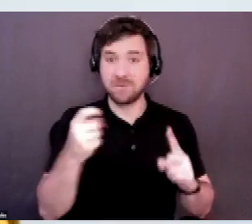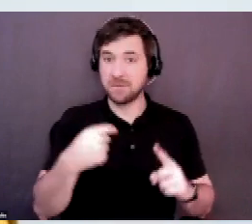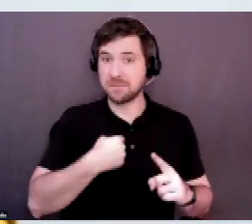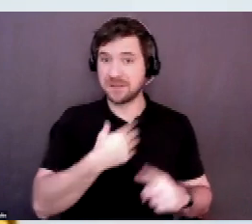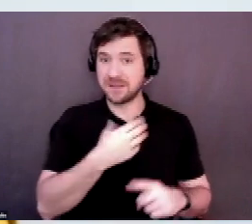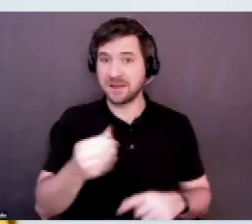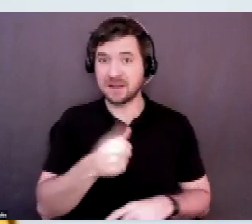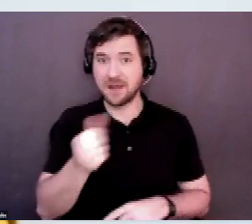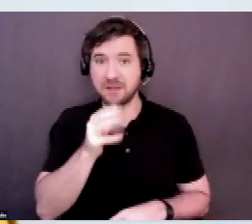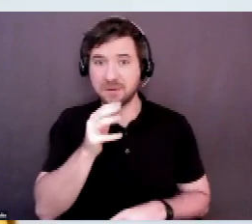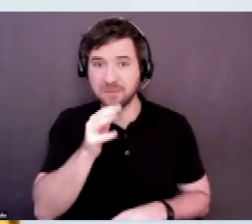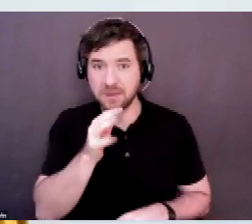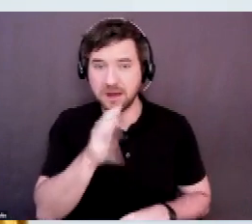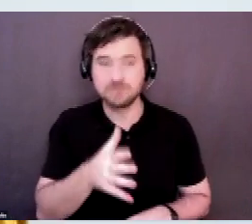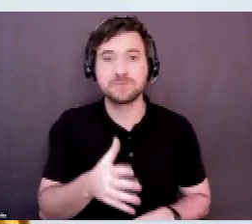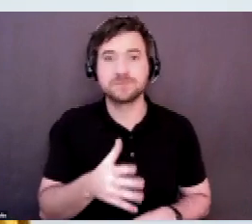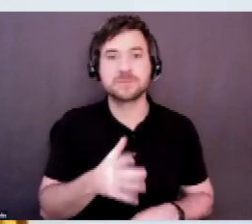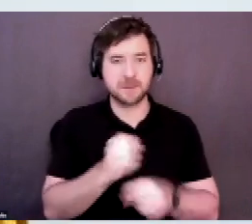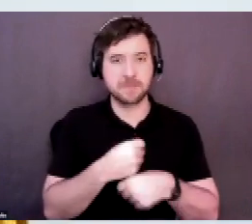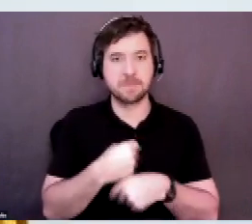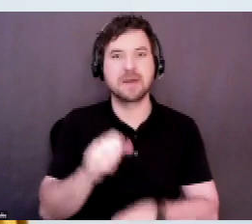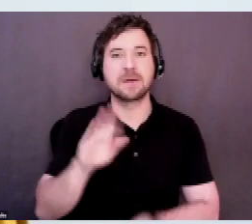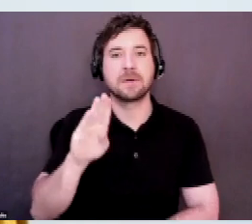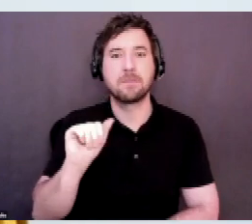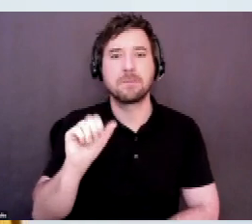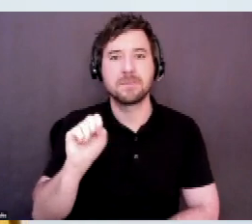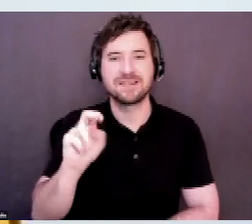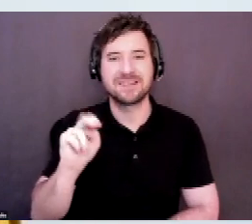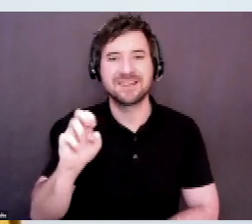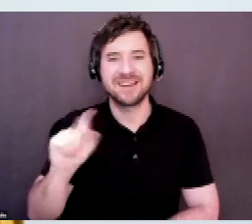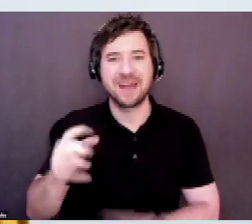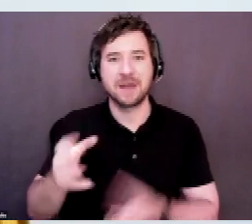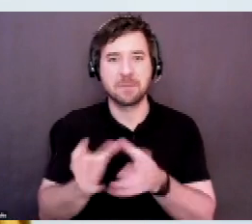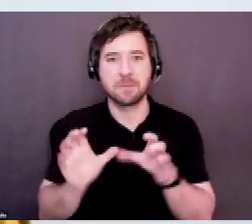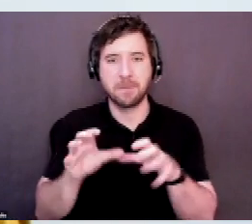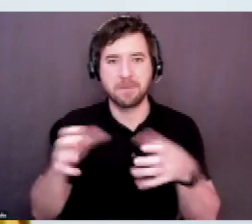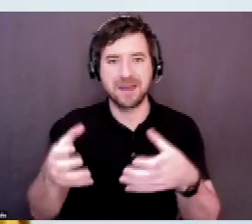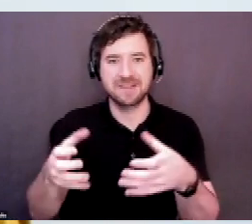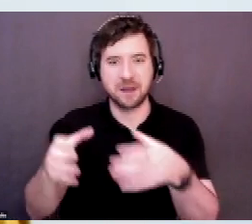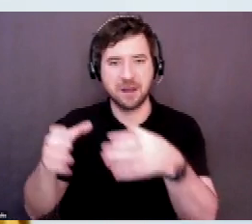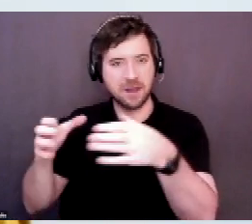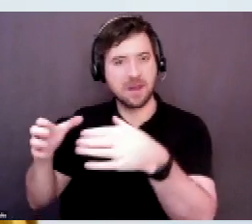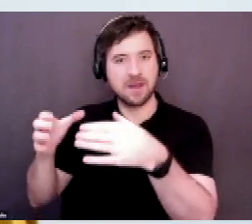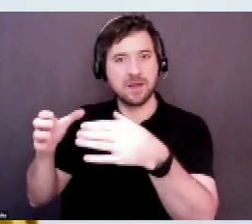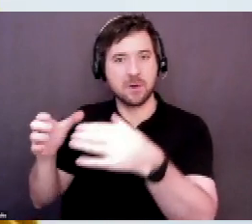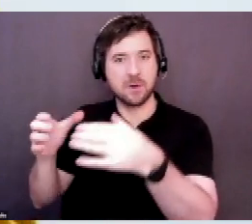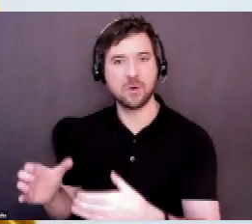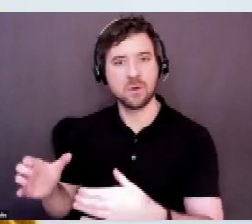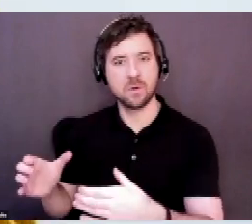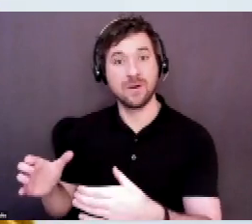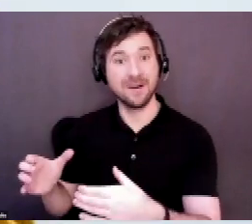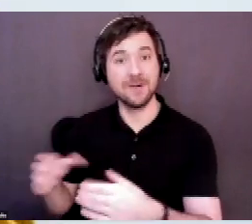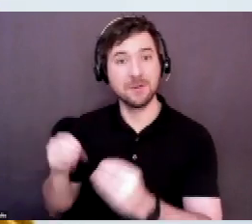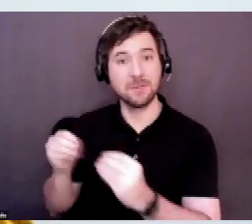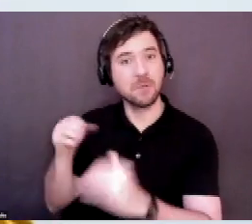your room pretty quickly, right after you deliver. At any rate, for that, and you know, I was patient in that way